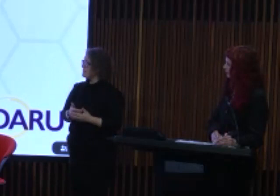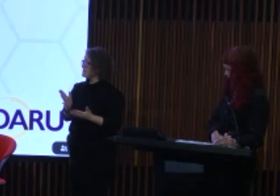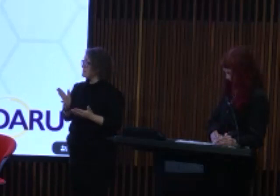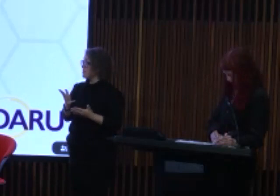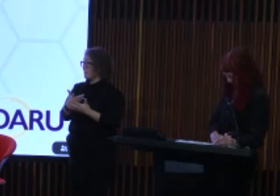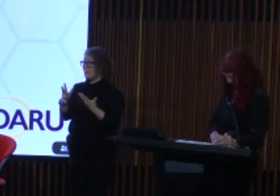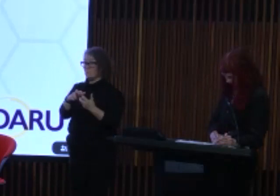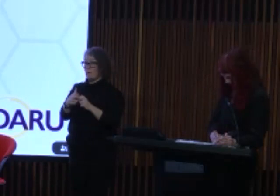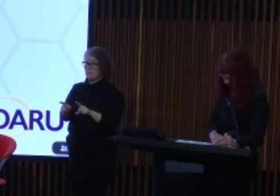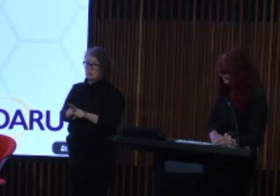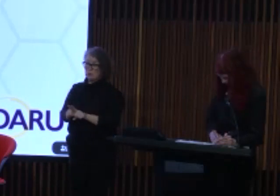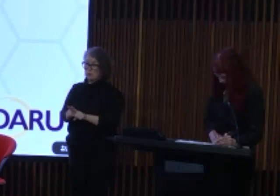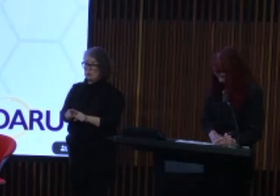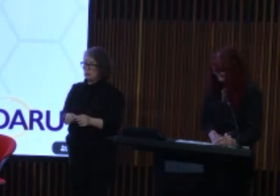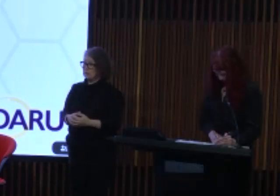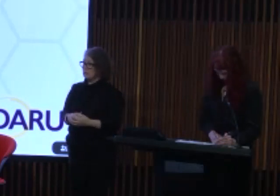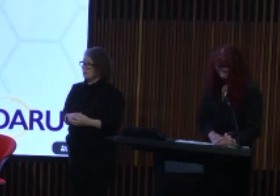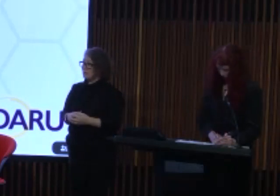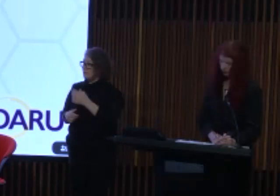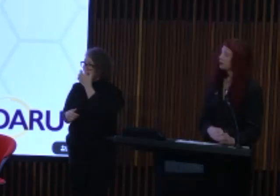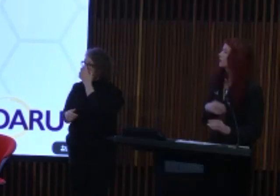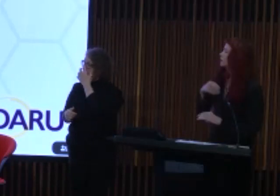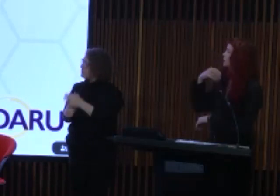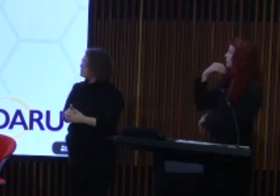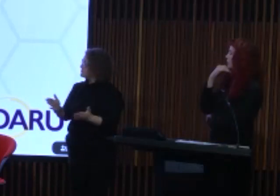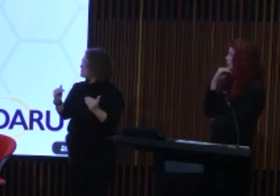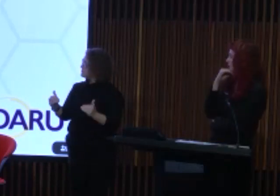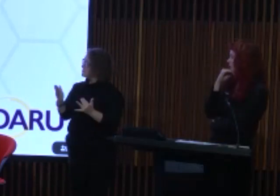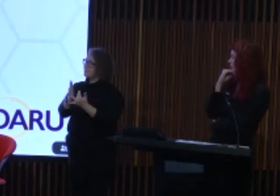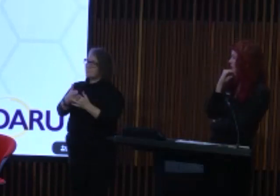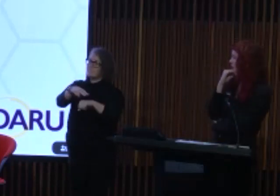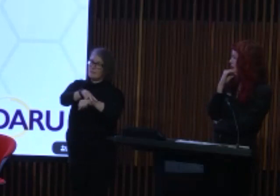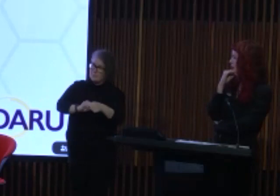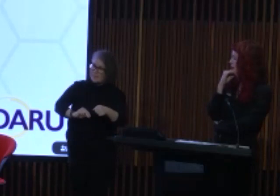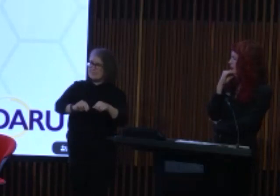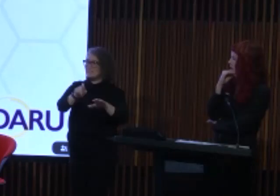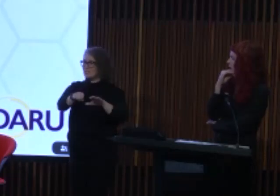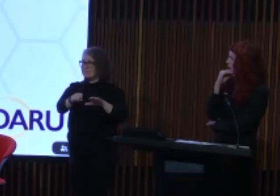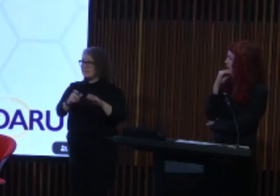problem as well. The access to police and justice system, a lack of physical access and a lack